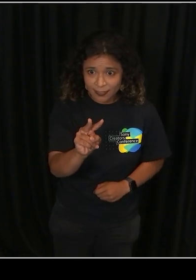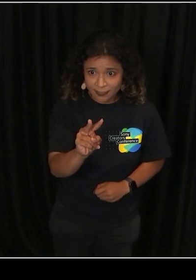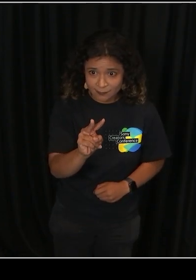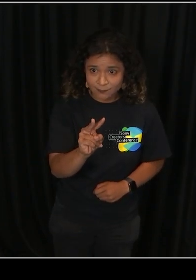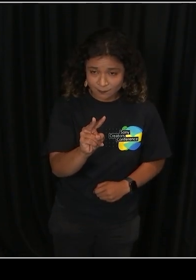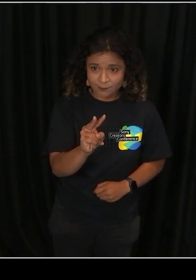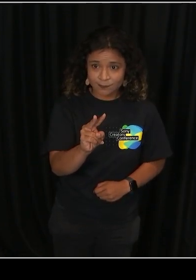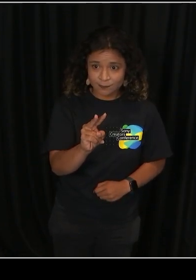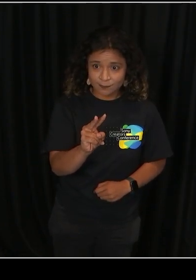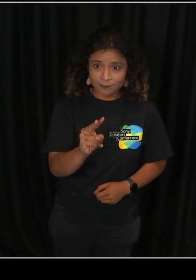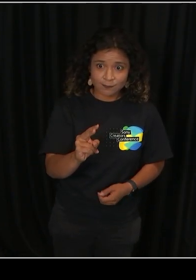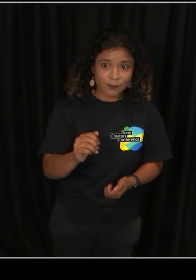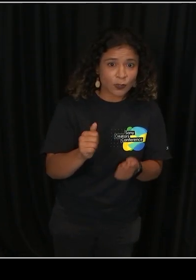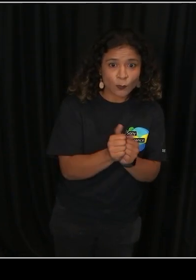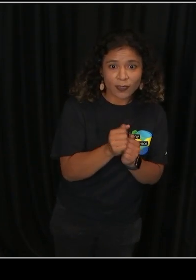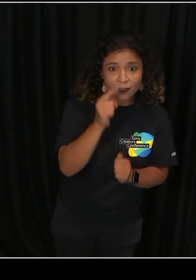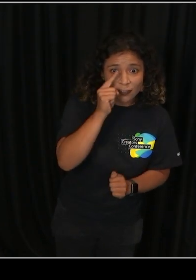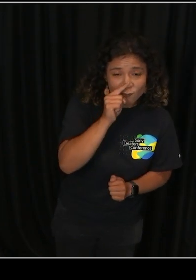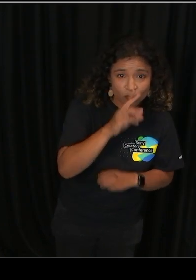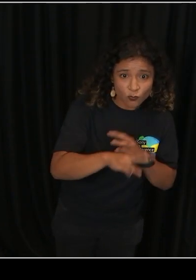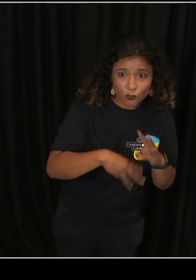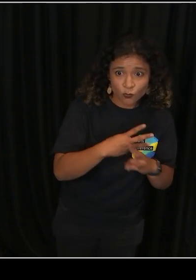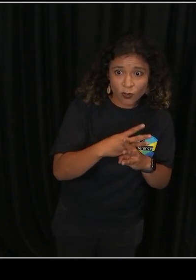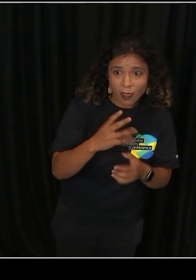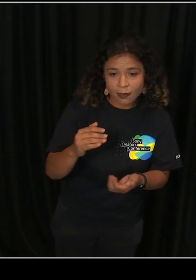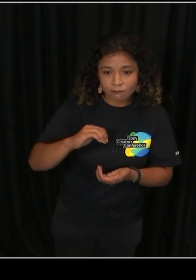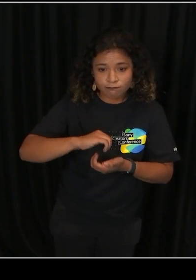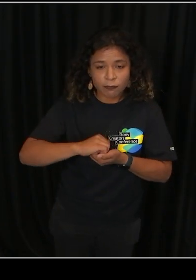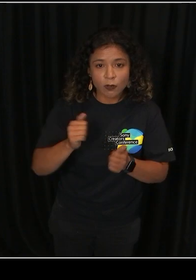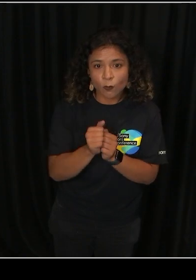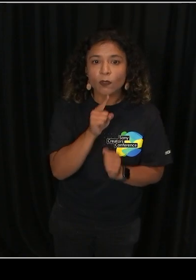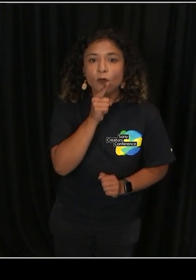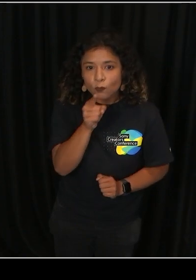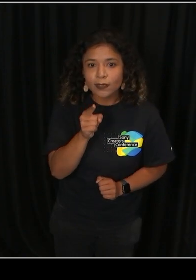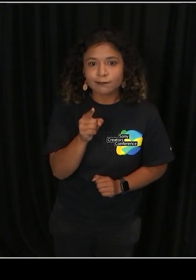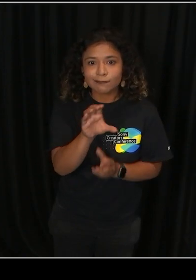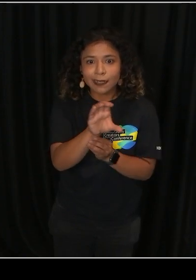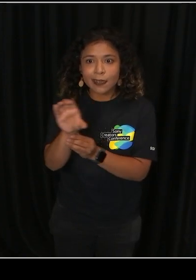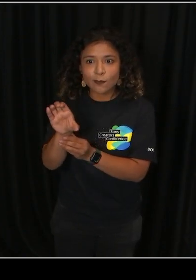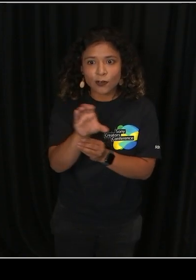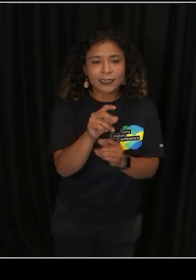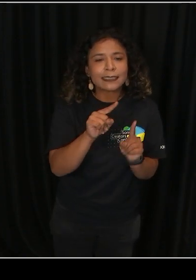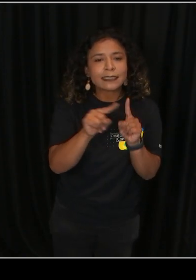to automated camera behaviors and alternative angles. So if you play this video.